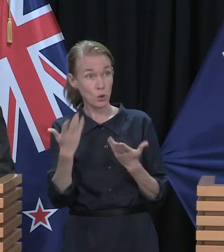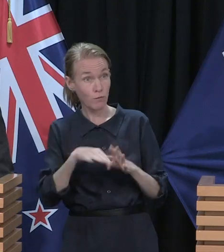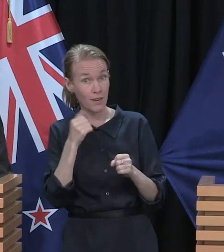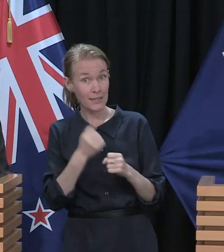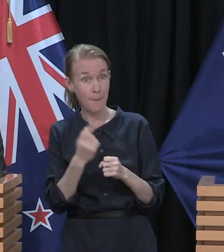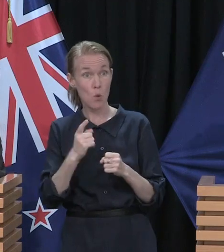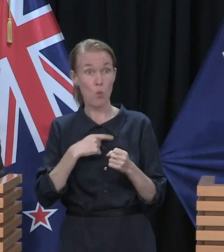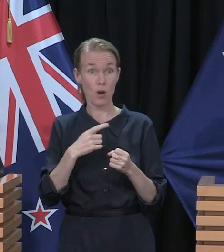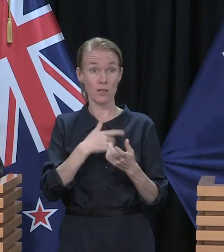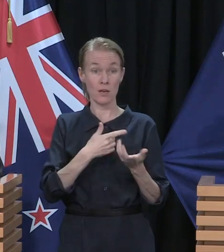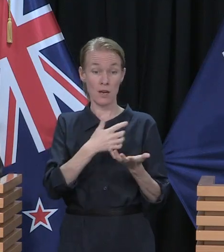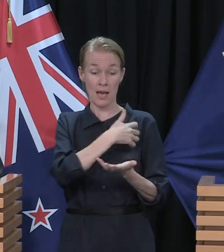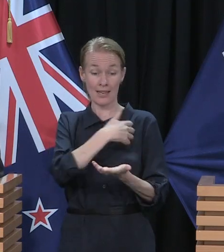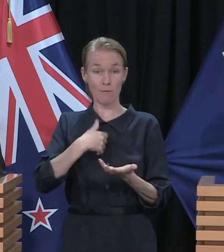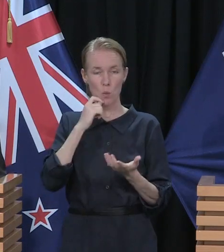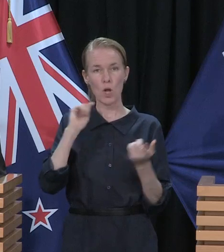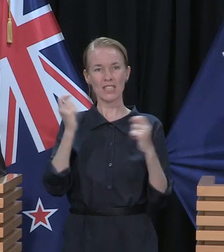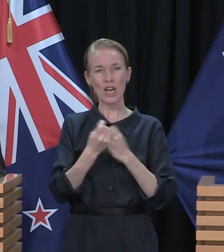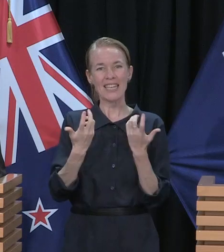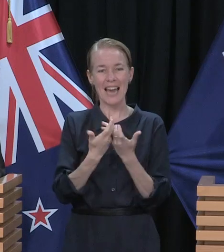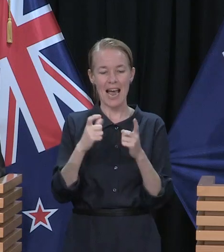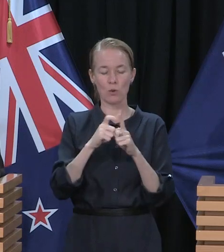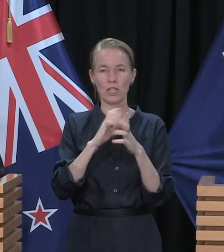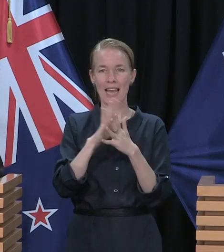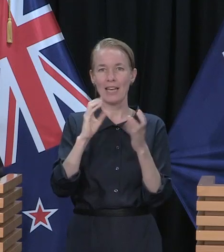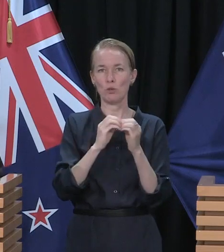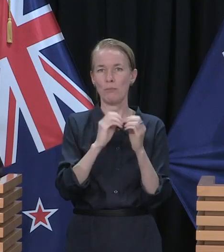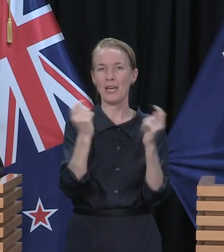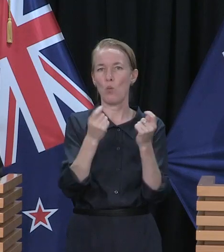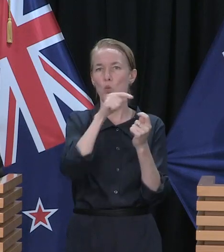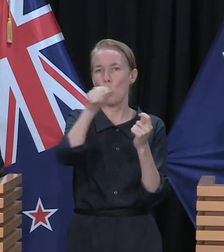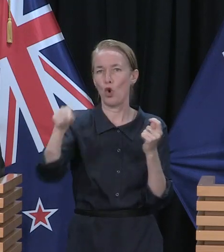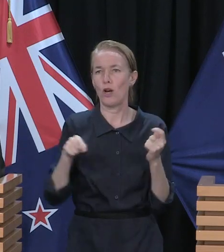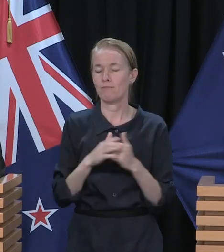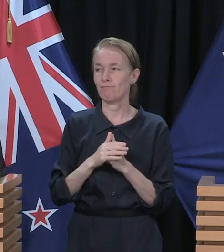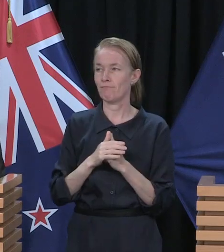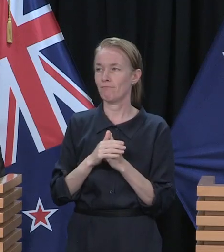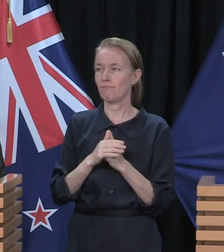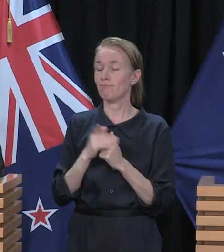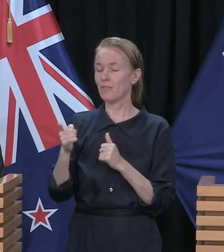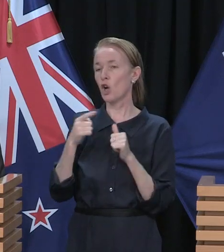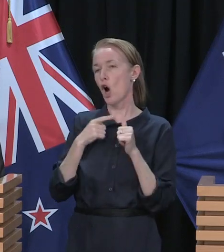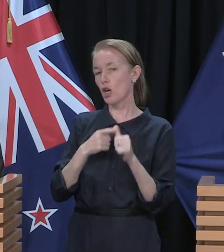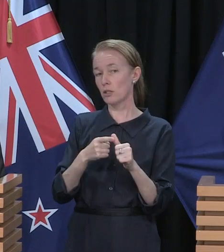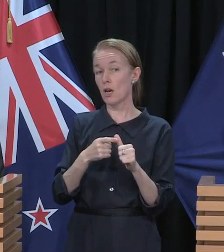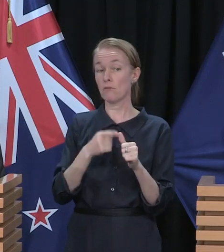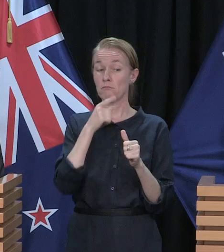election, reducing those... Are you able to reveal that now? The Government as a whole - I was a minister in the Government